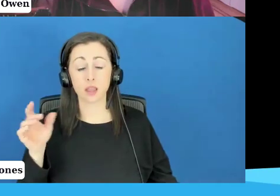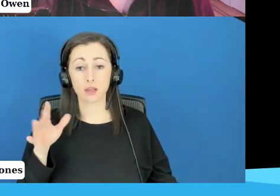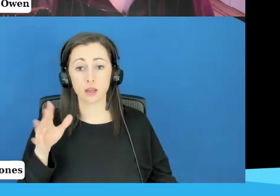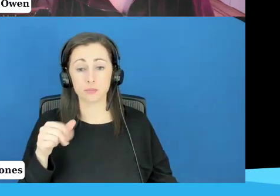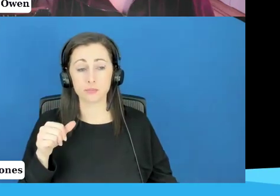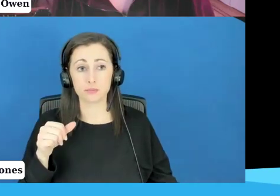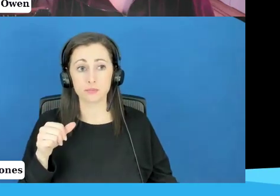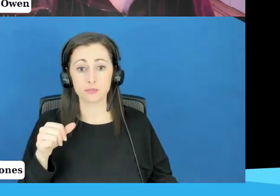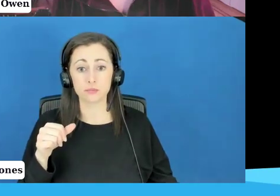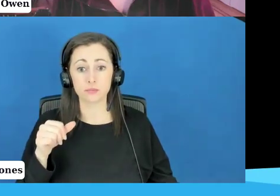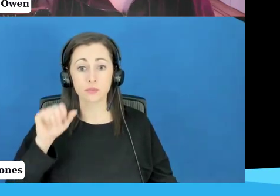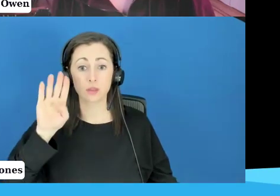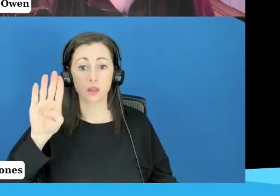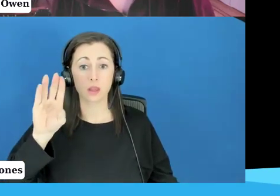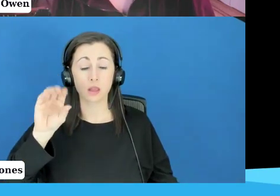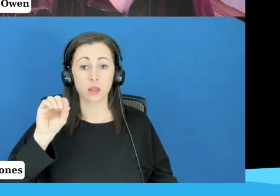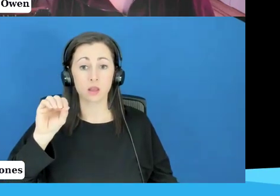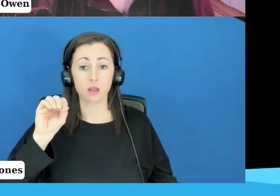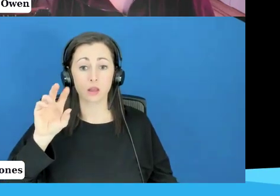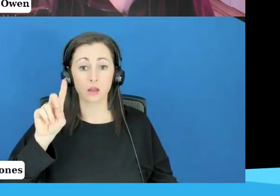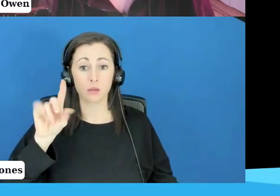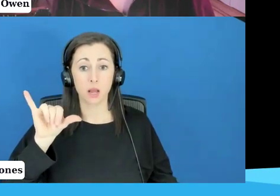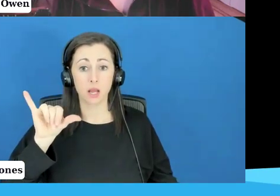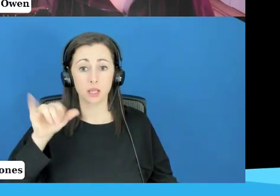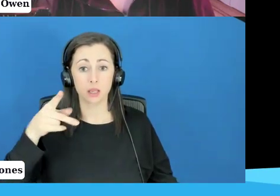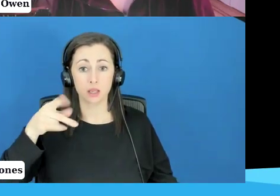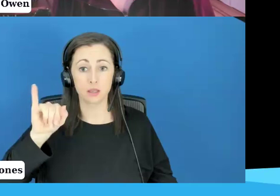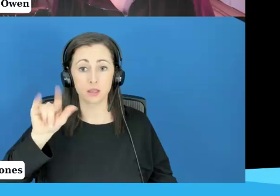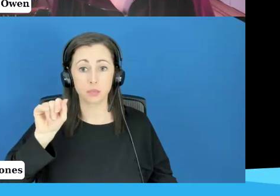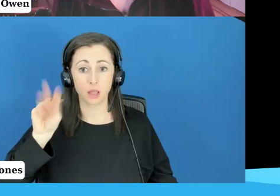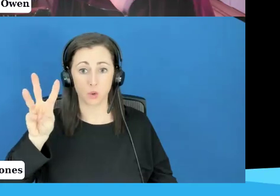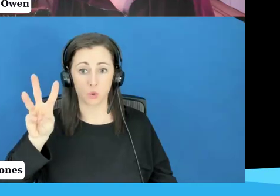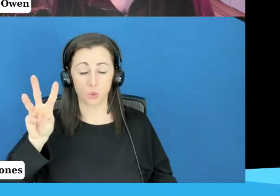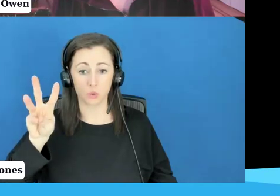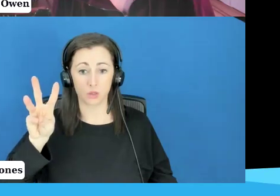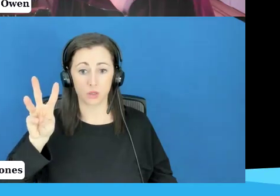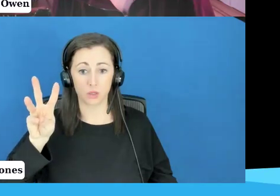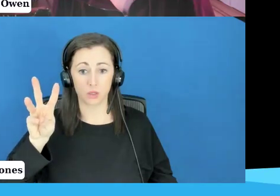The 'Boppy Pillow' that was another good one. I wanted to just talk about the Boppy Pillow.